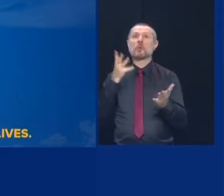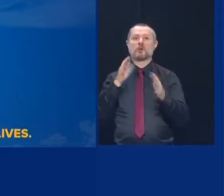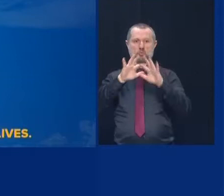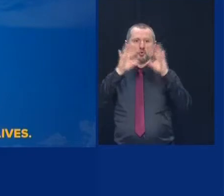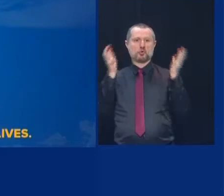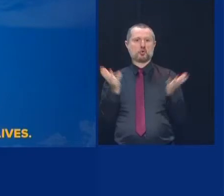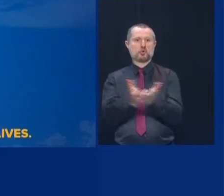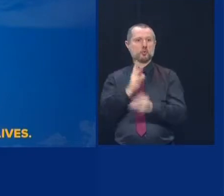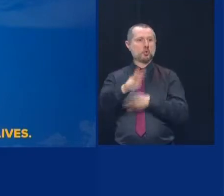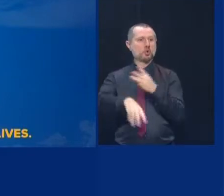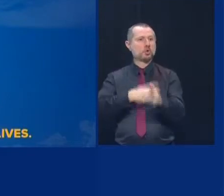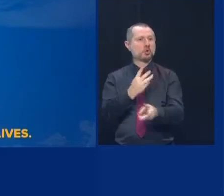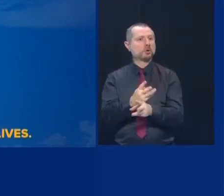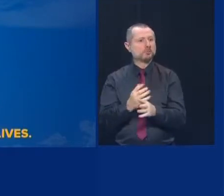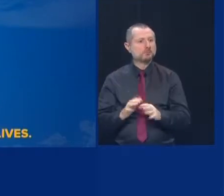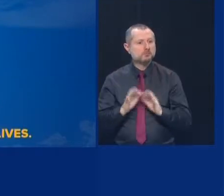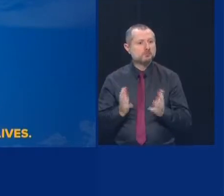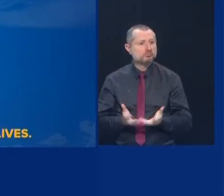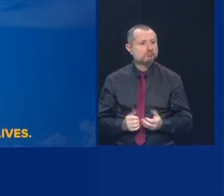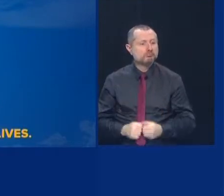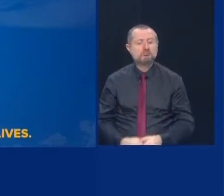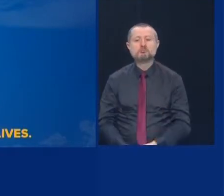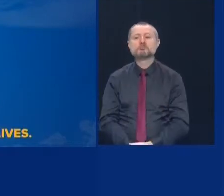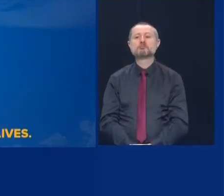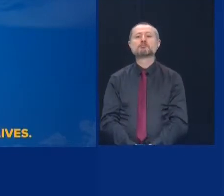A LITTLE BIT OF A REALITY CHECK